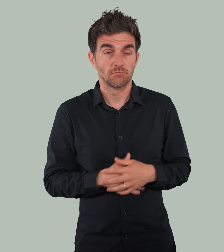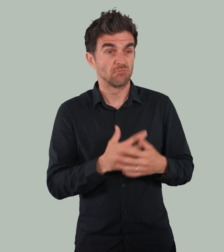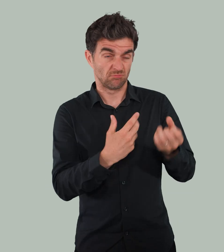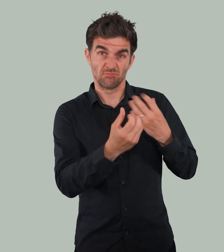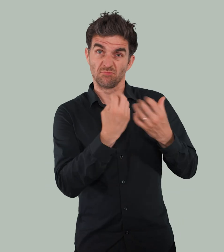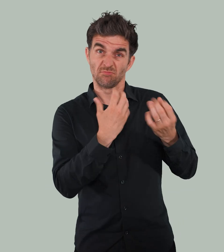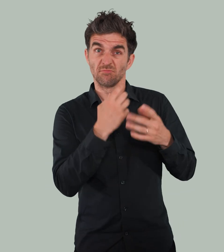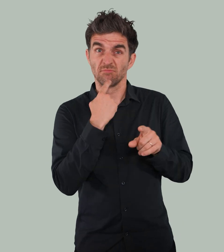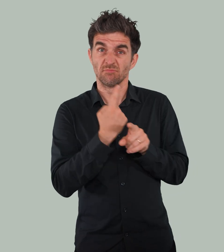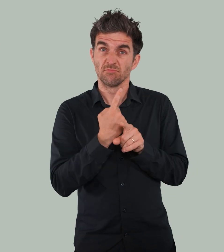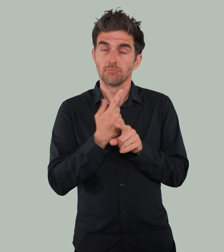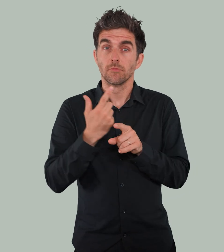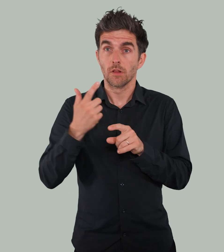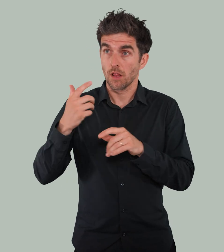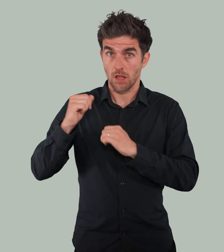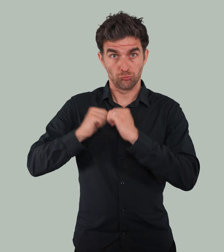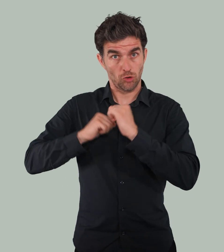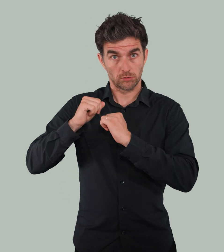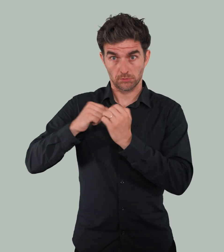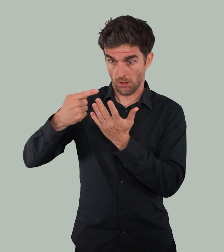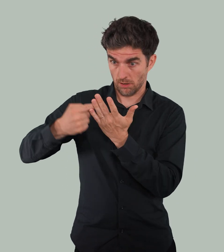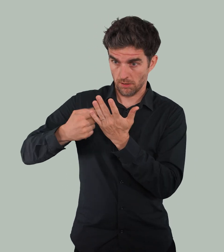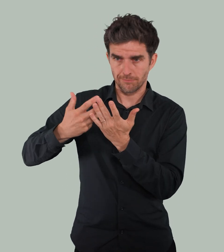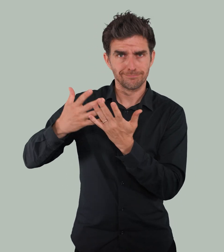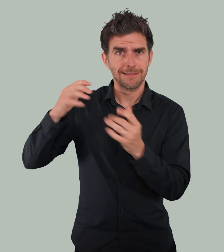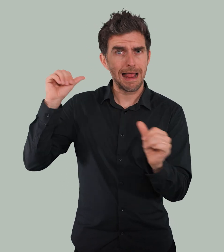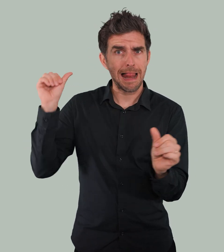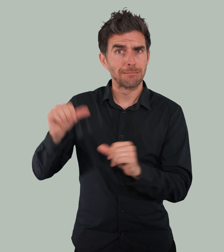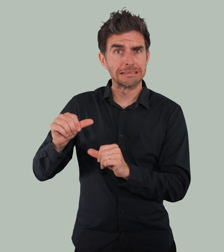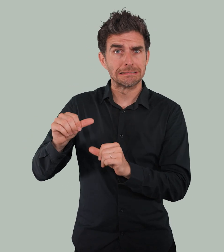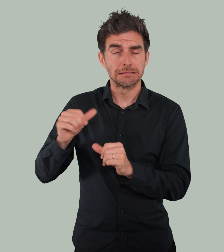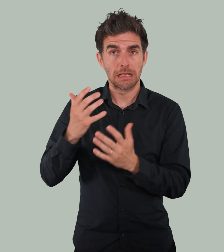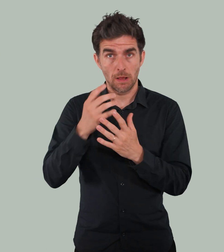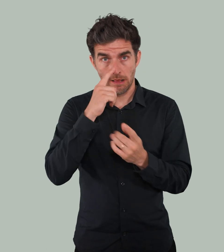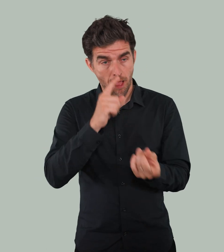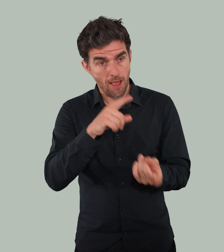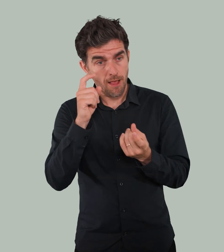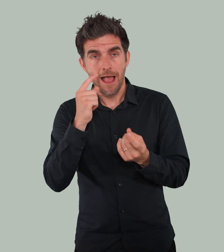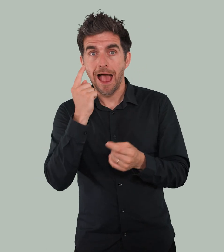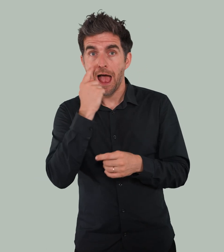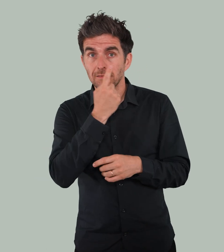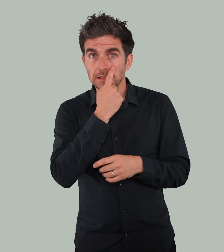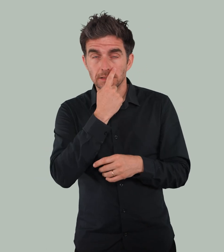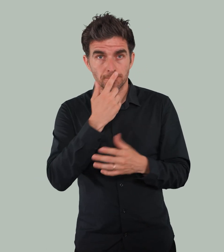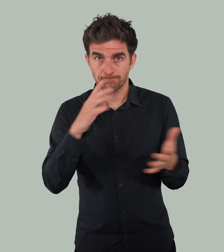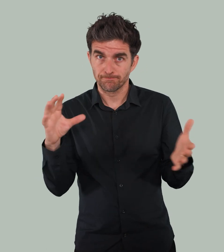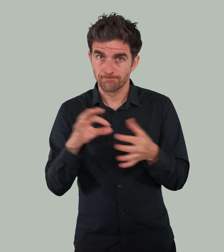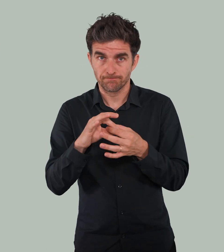Respondents indicate that there are structural limitations in how evidence is interpreted